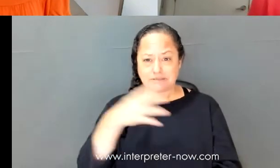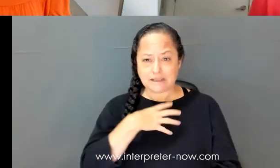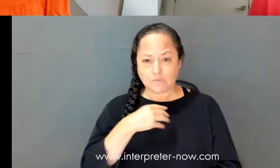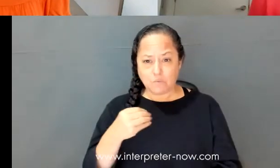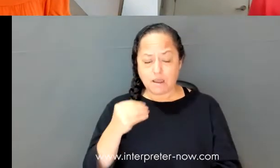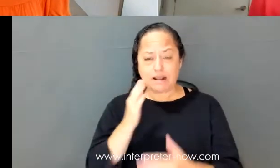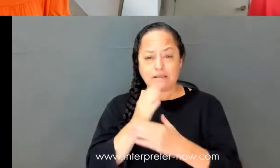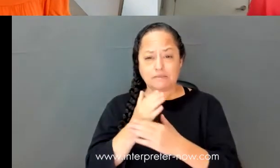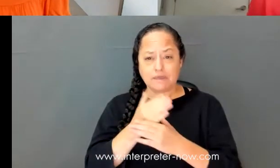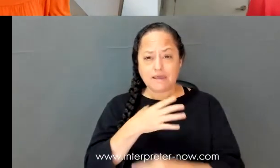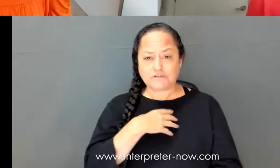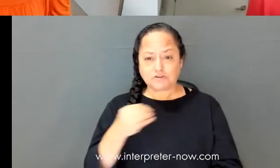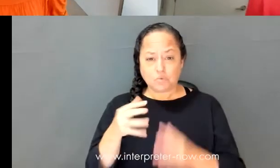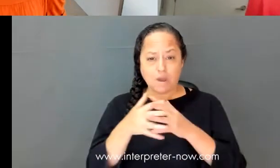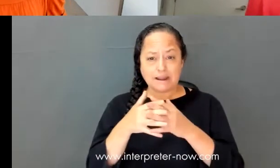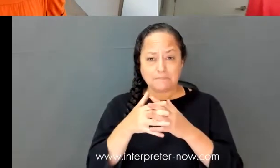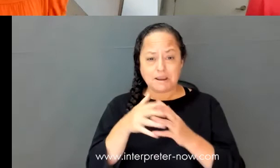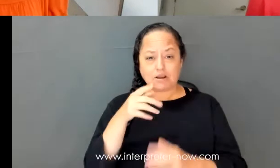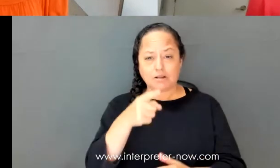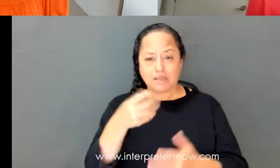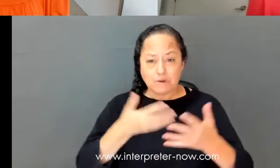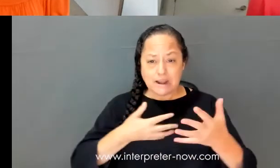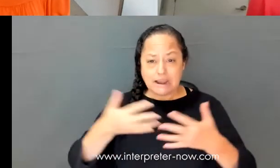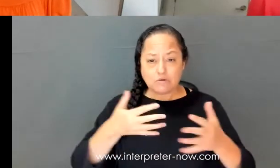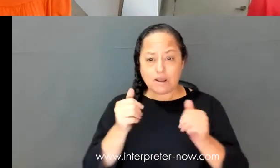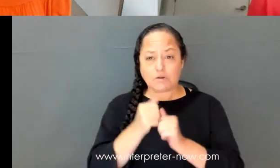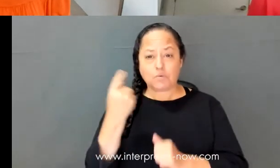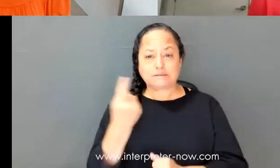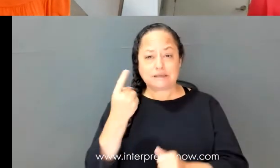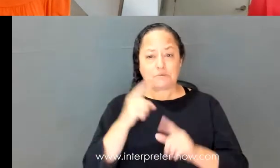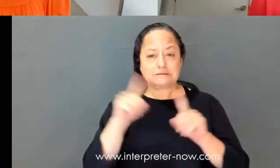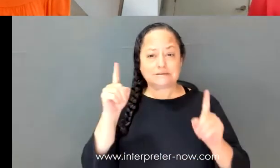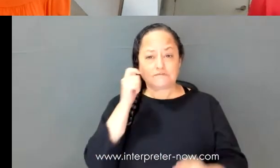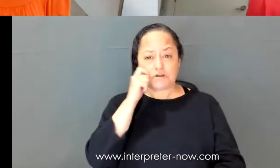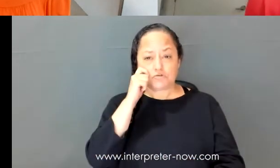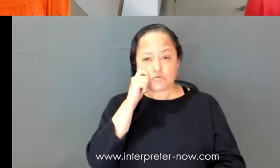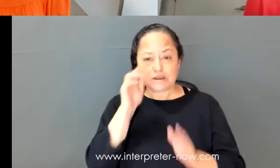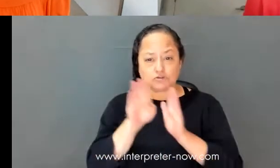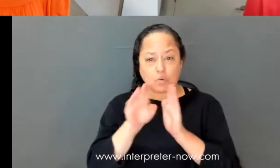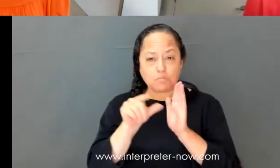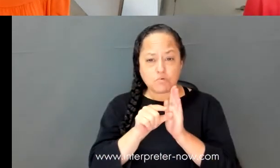American that they would actually interact with someone who's from a different racial background is actually in the workplace.